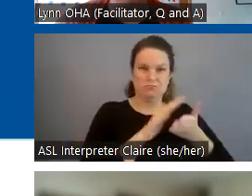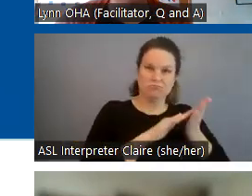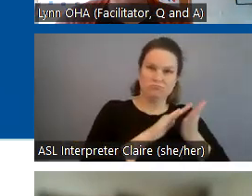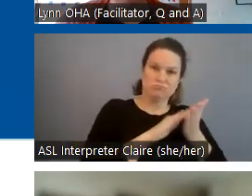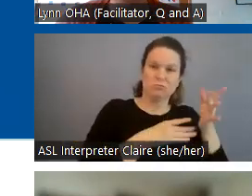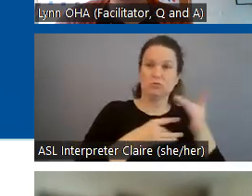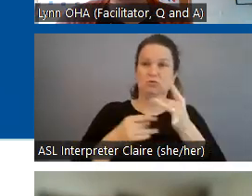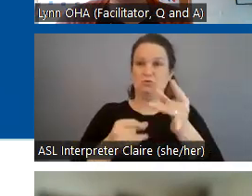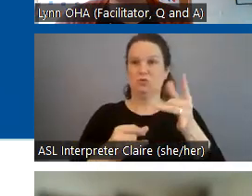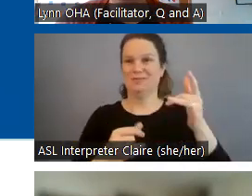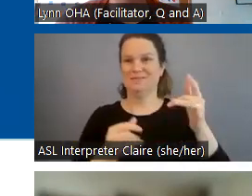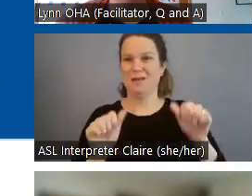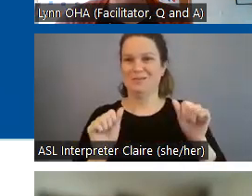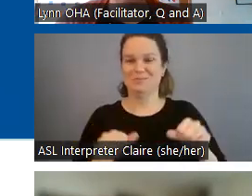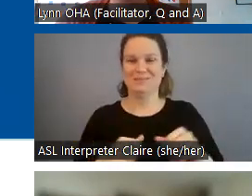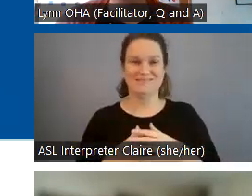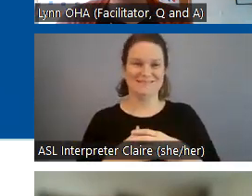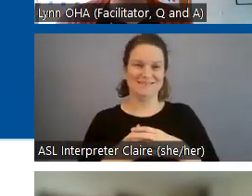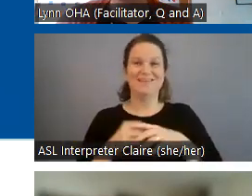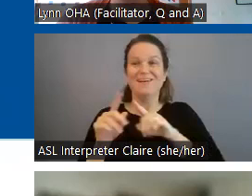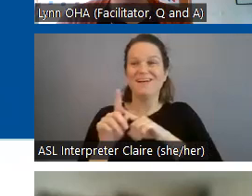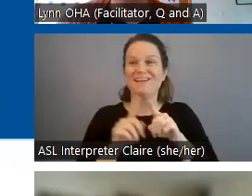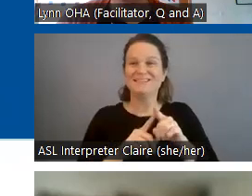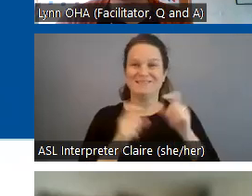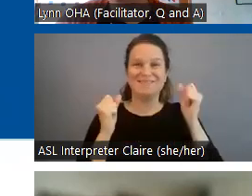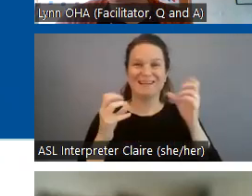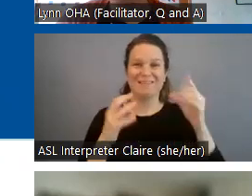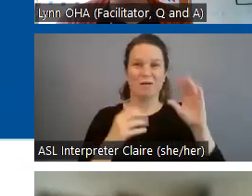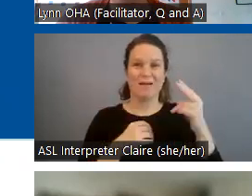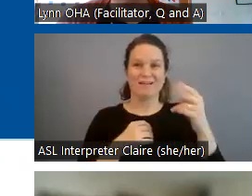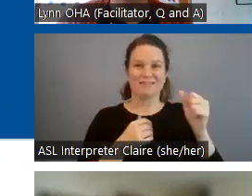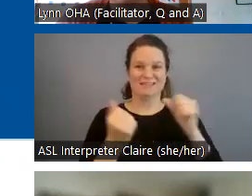smoothly as possible, as well as many OHA